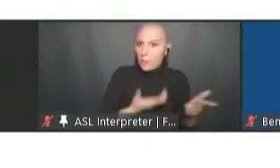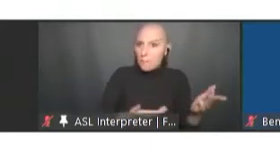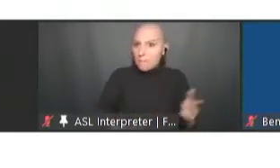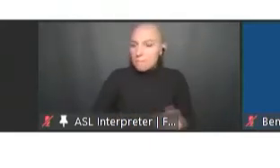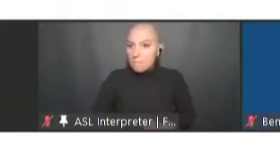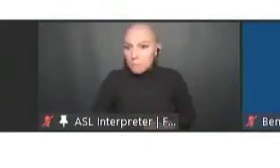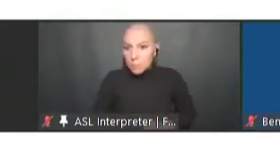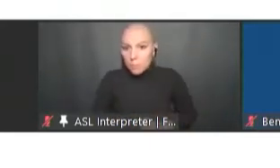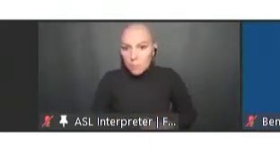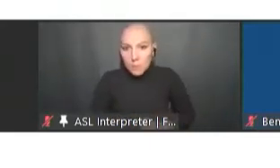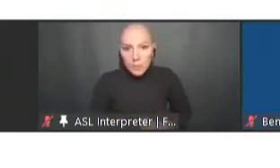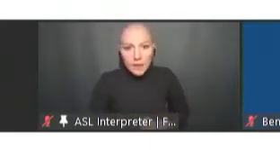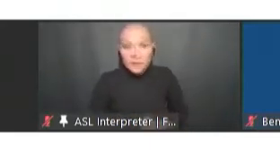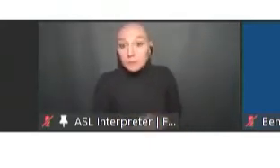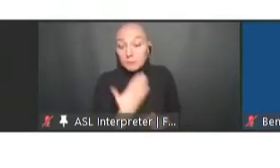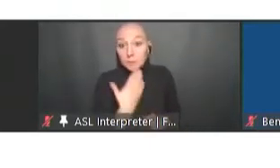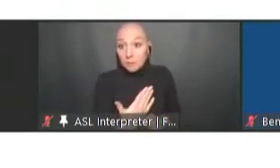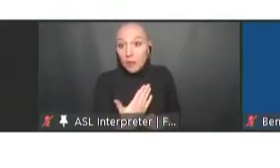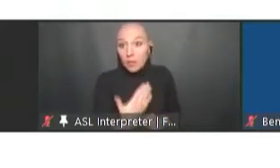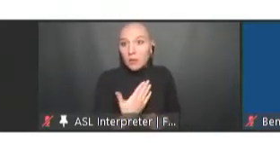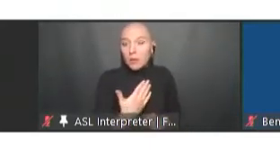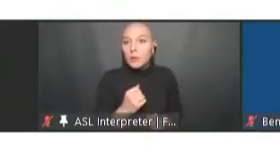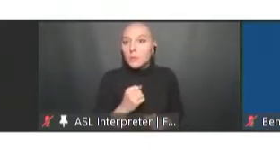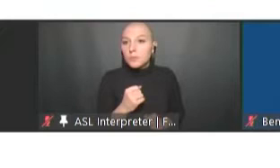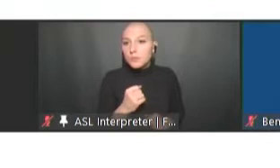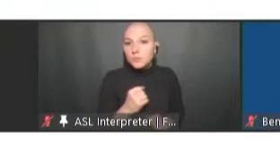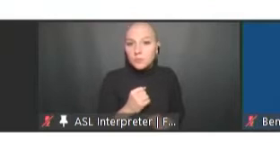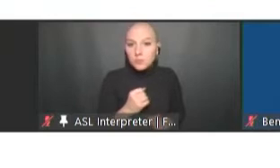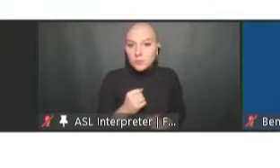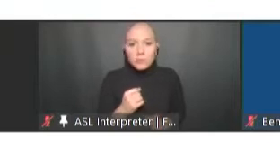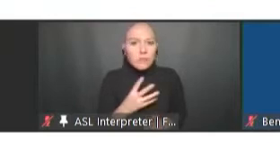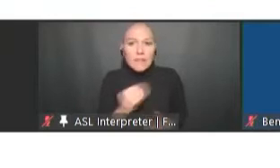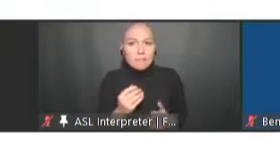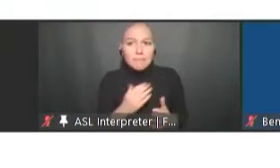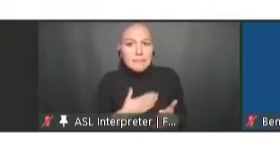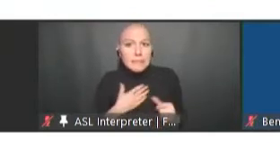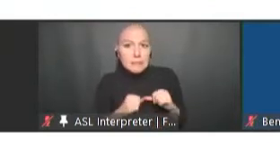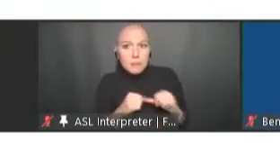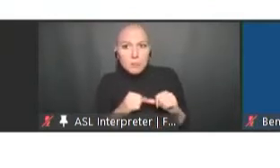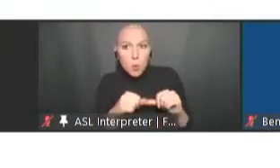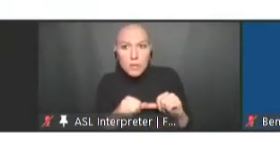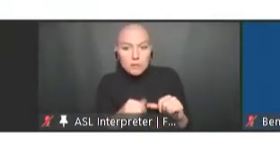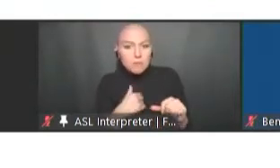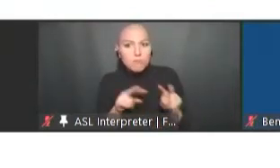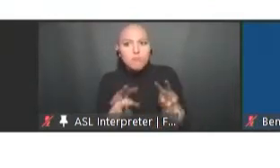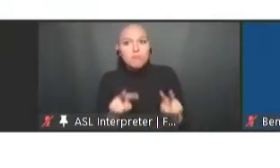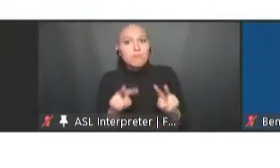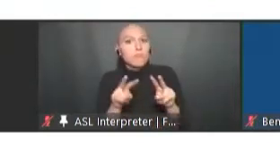That's -- yeah. And keep going. I look forward to it, to much more like this. I think that this is